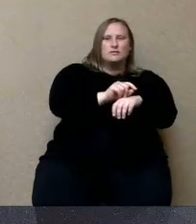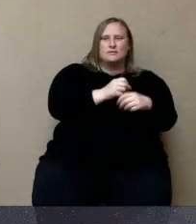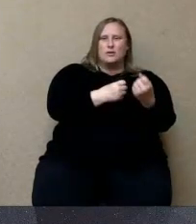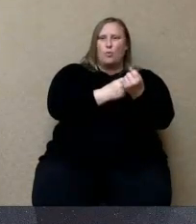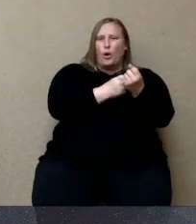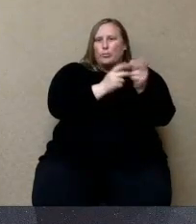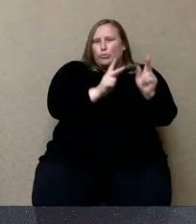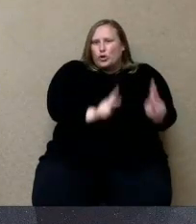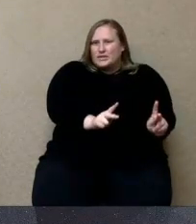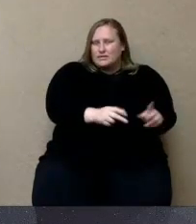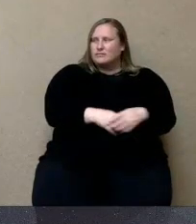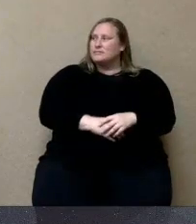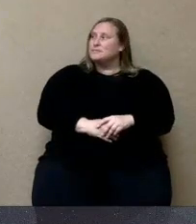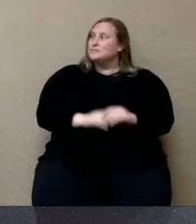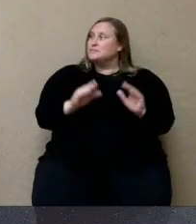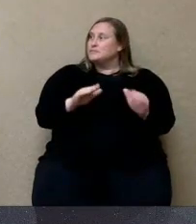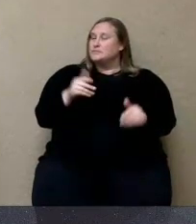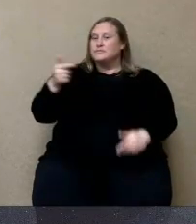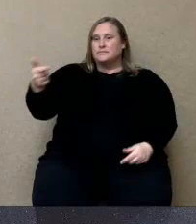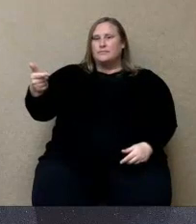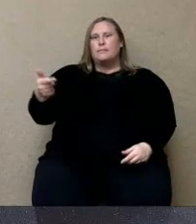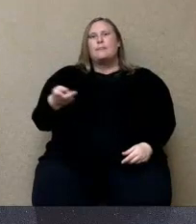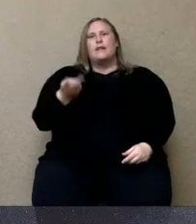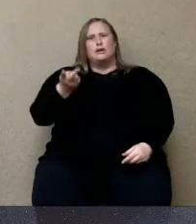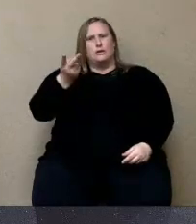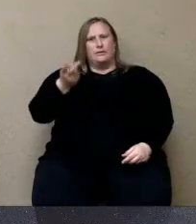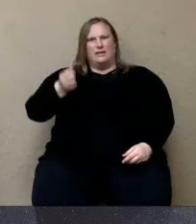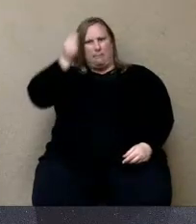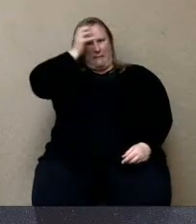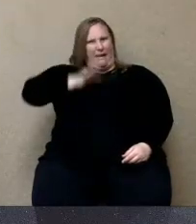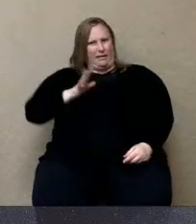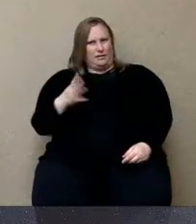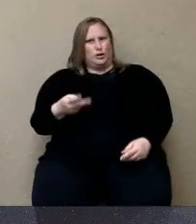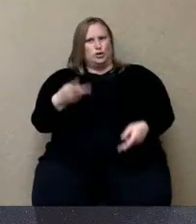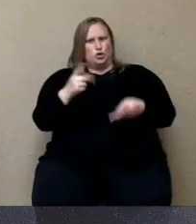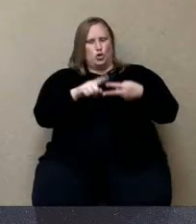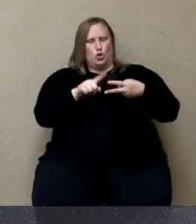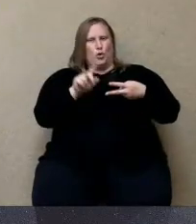So definitely. Okay, go ahead. Two issues that I've run into with teenagers who I was